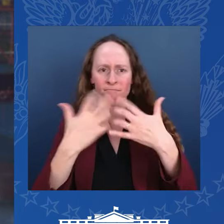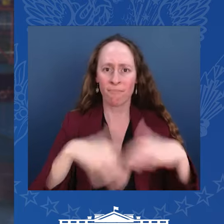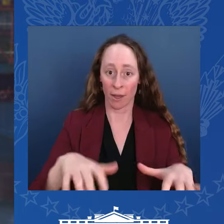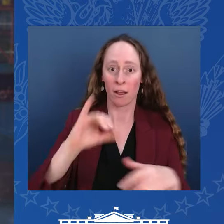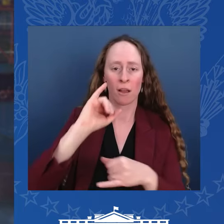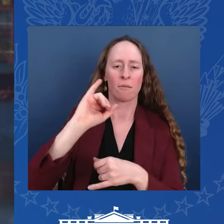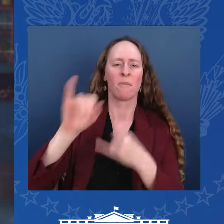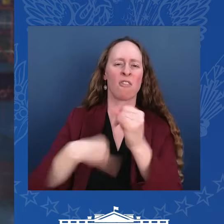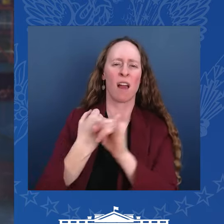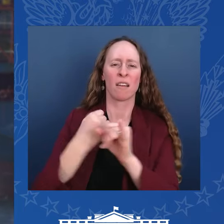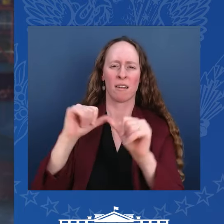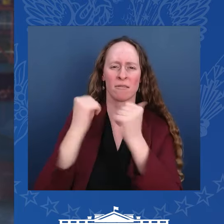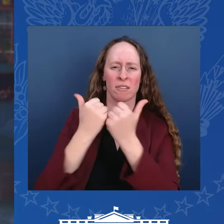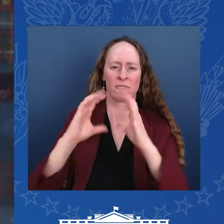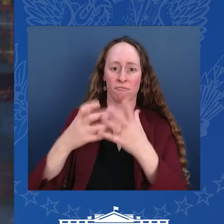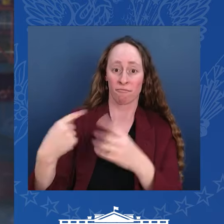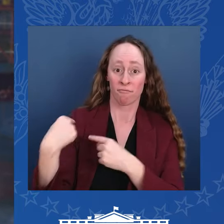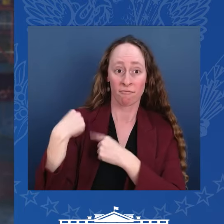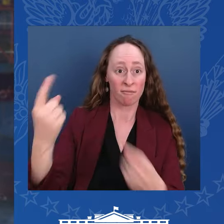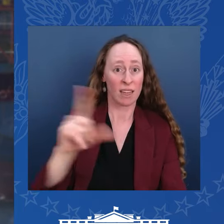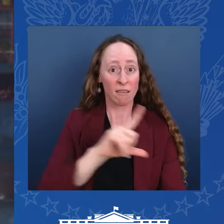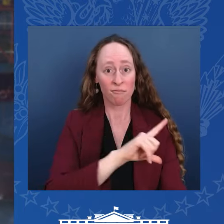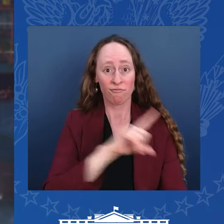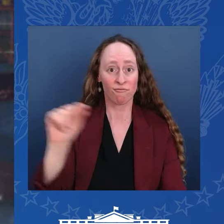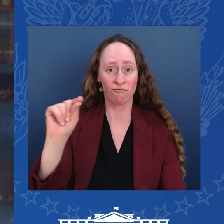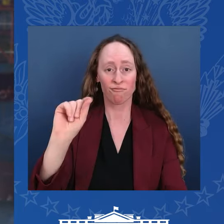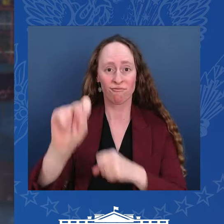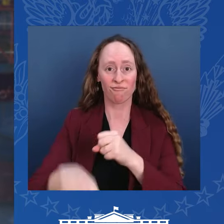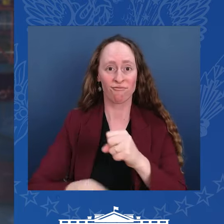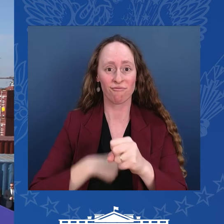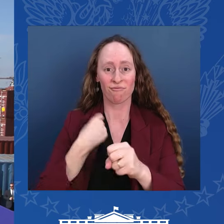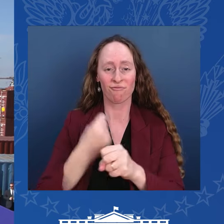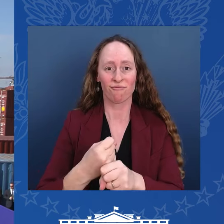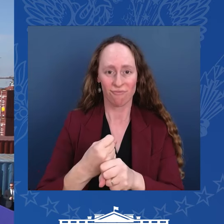I'm a grandmother of four beautiful young women.